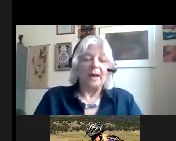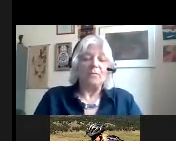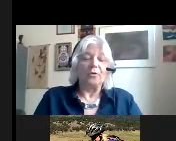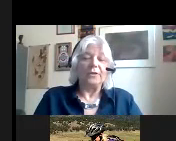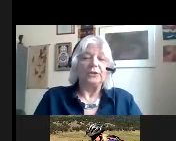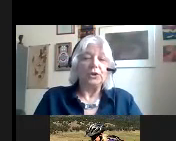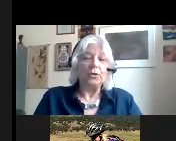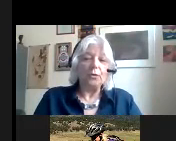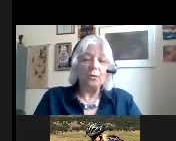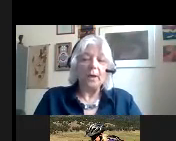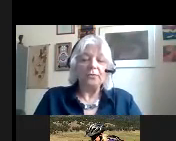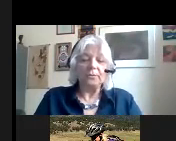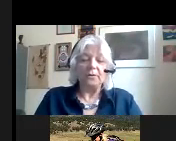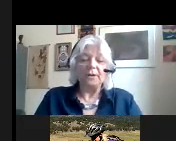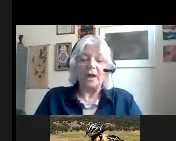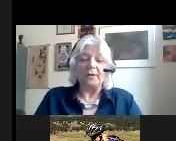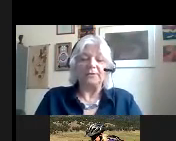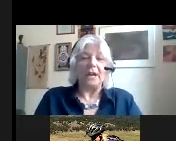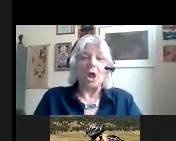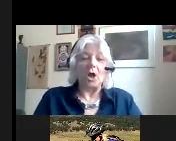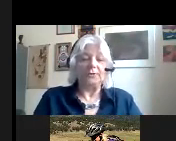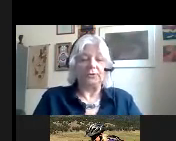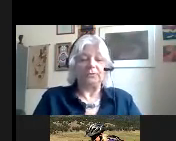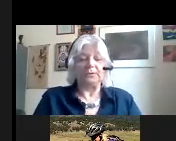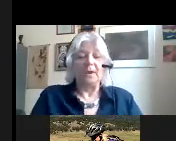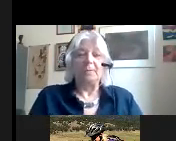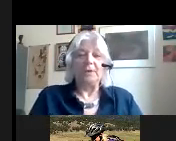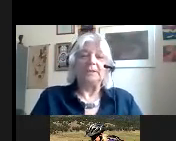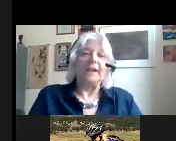more than $200 million in lawsuits because they were